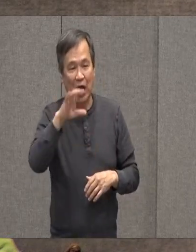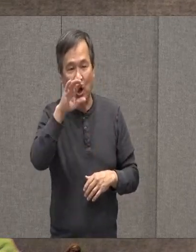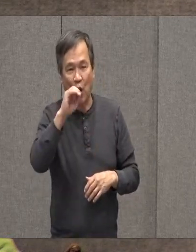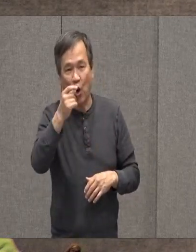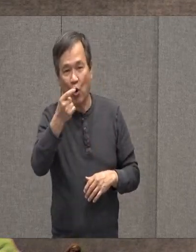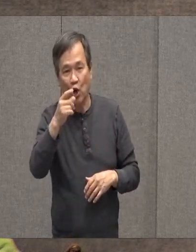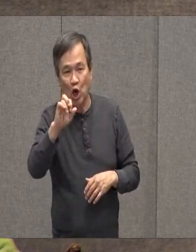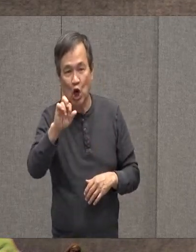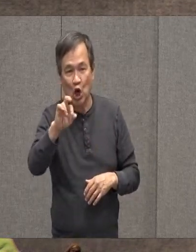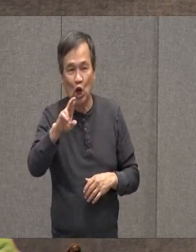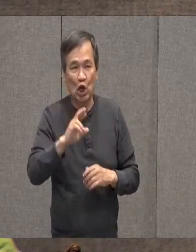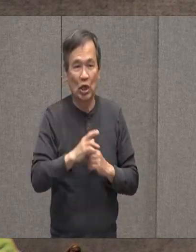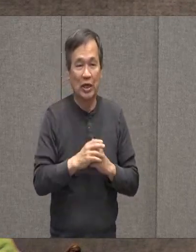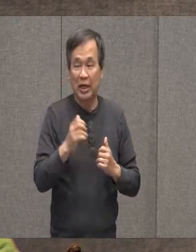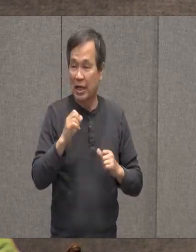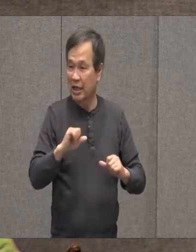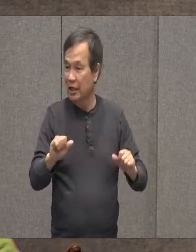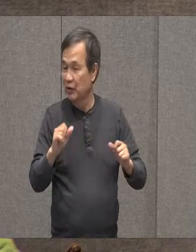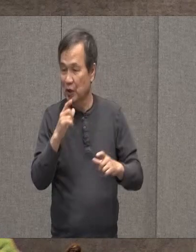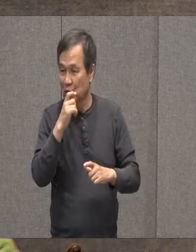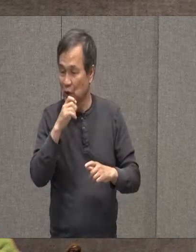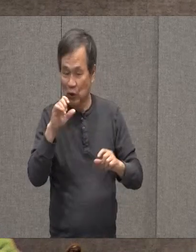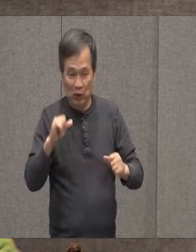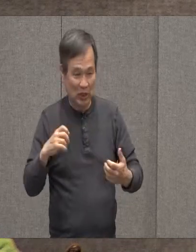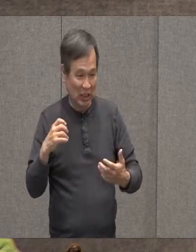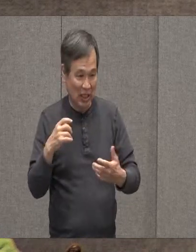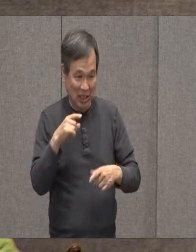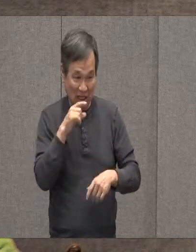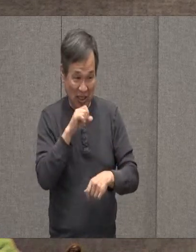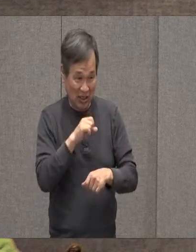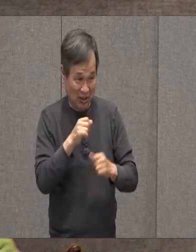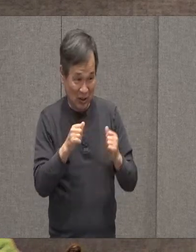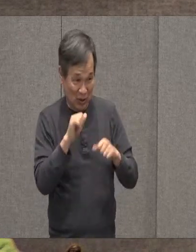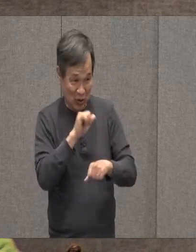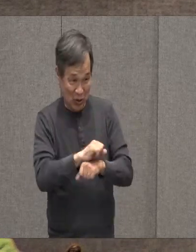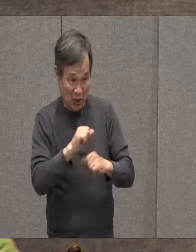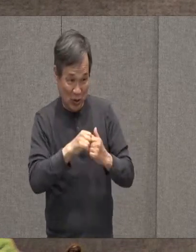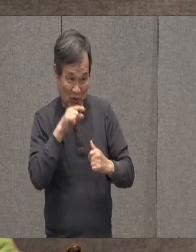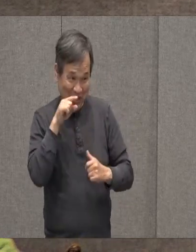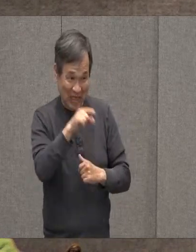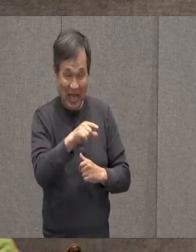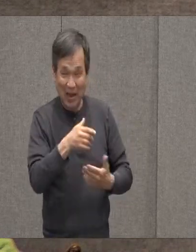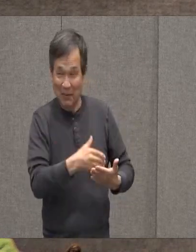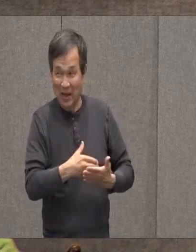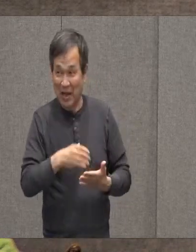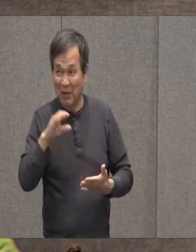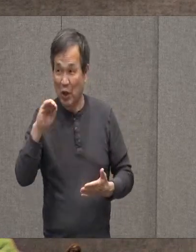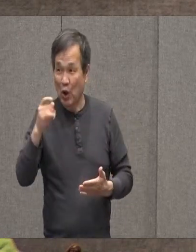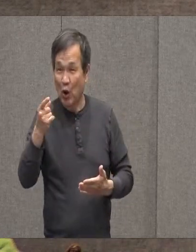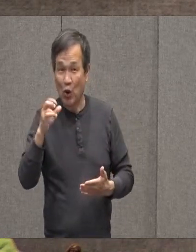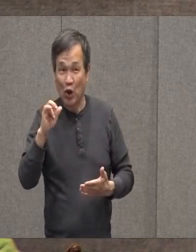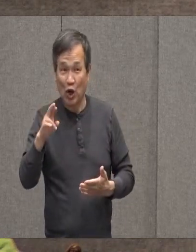And anyone who can do it, will earn one million dollars. It's pretty hard to pass up.